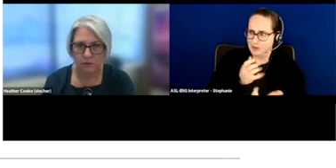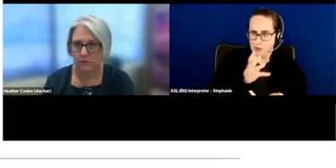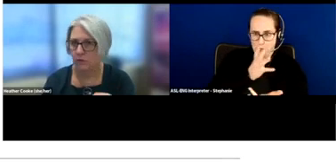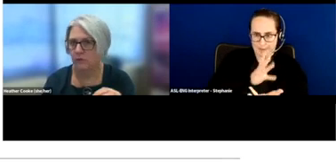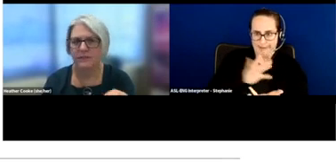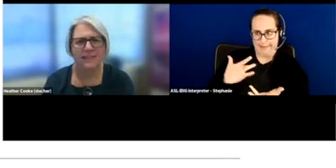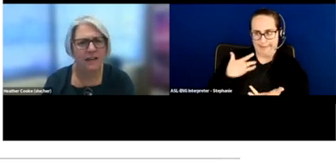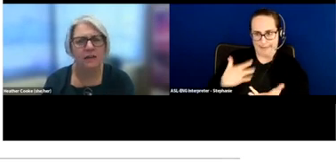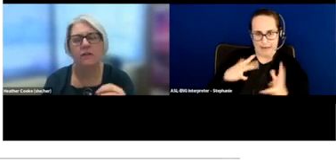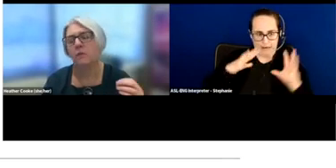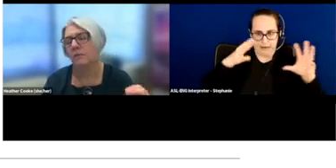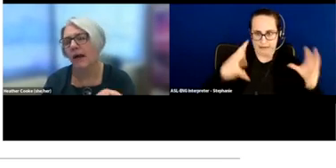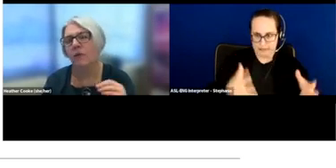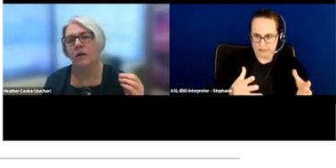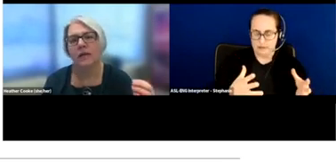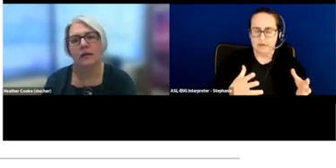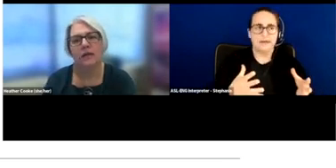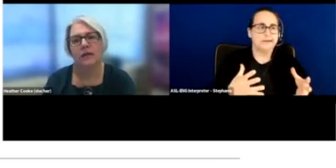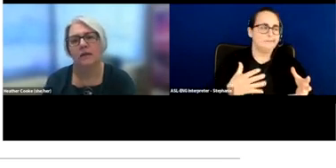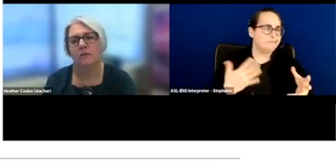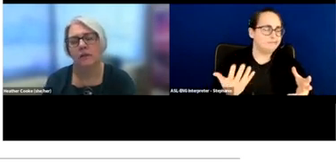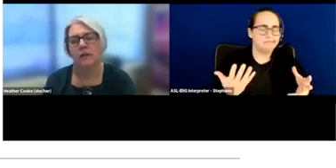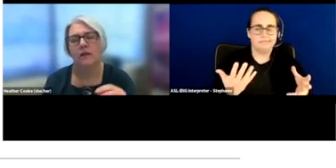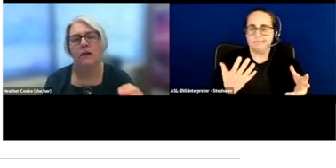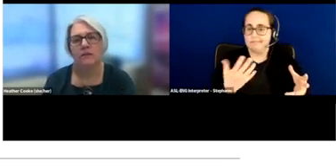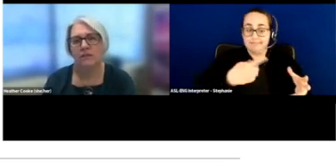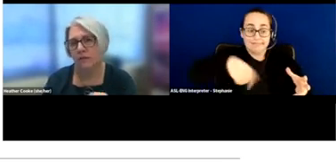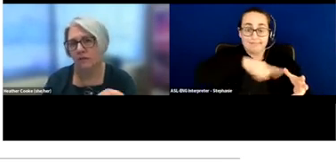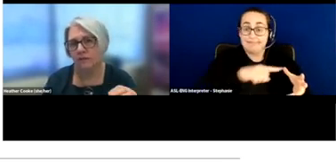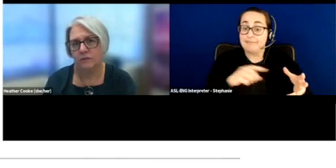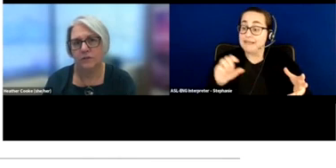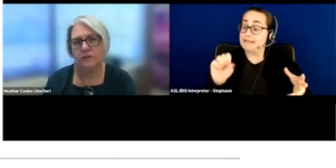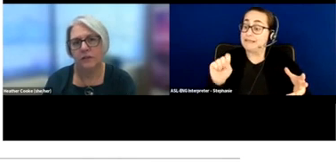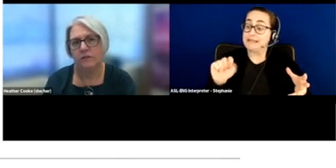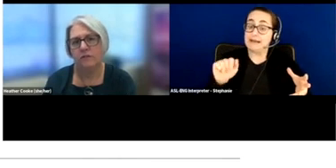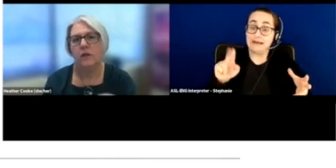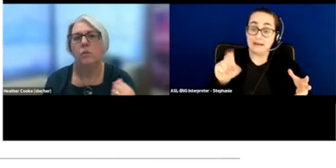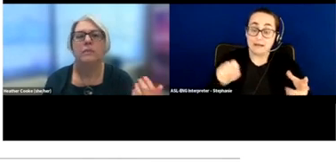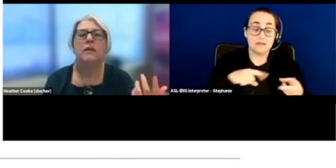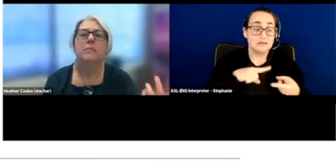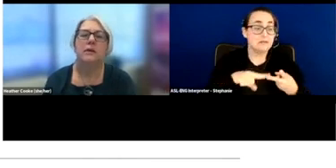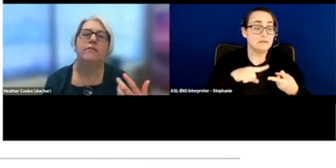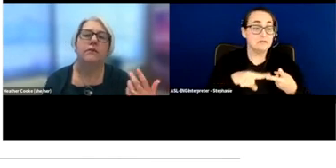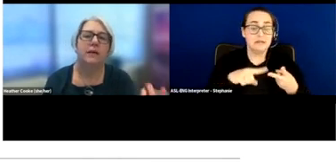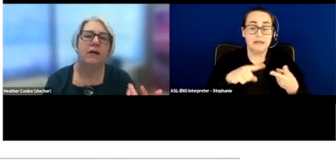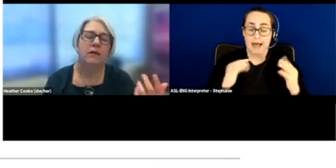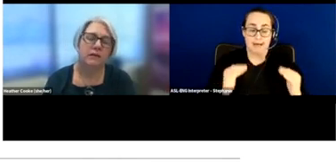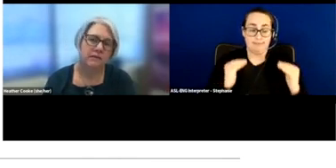workplace where form, status, power and recognition are difficult to achieve, women compete for power and status in